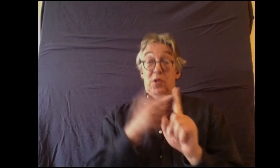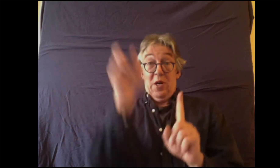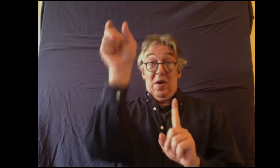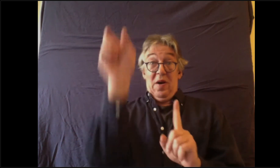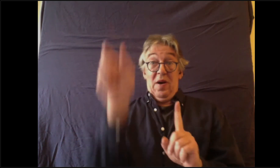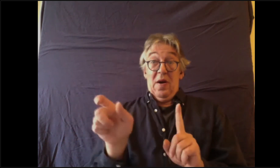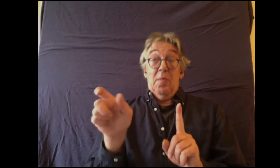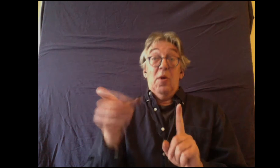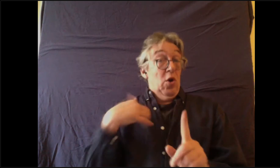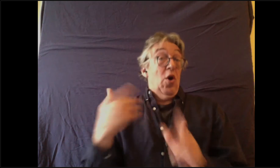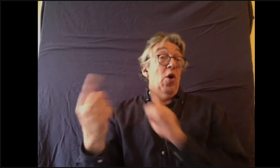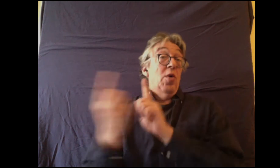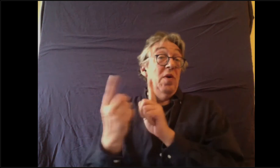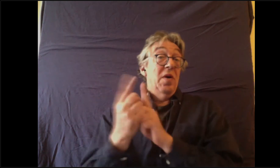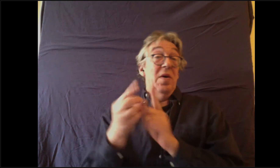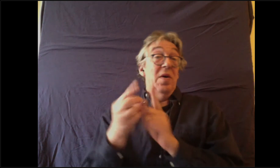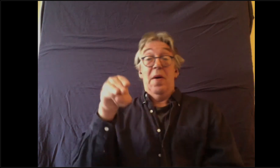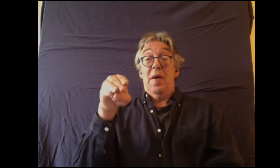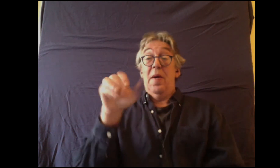and her name is Grace Mary Achieng.